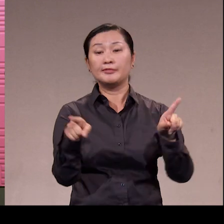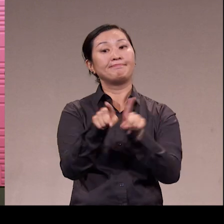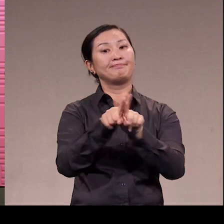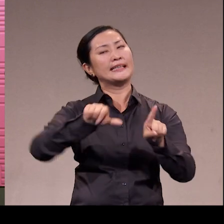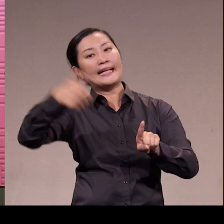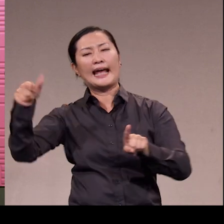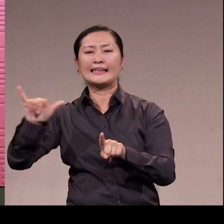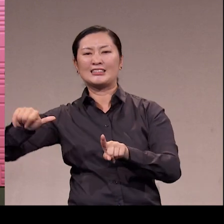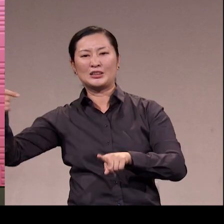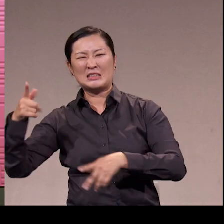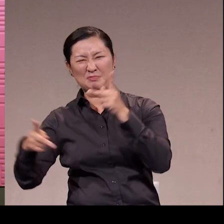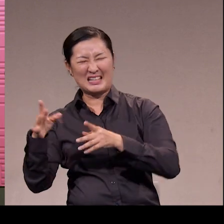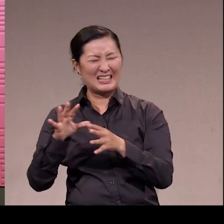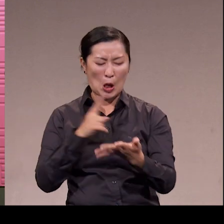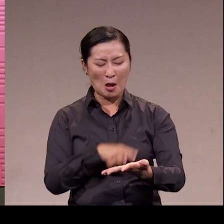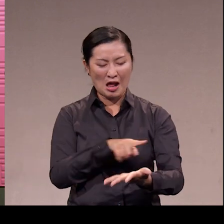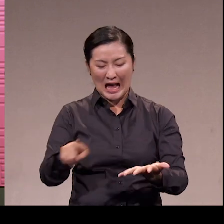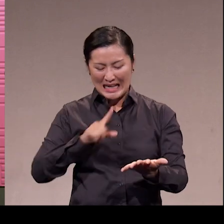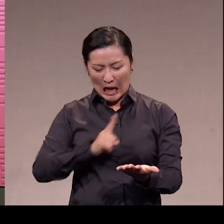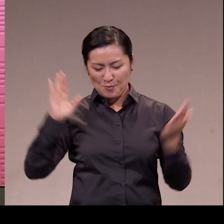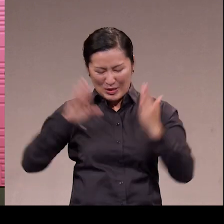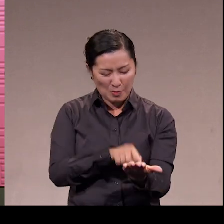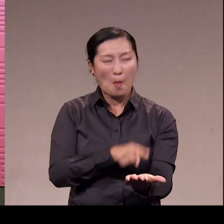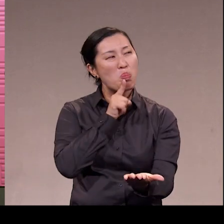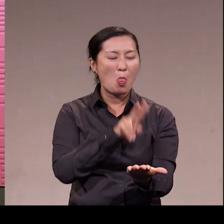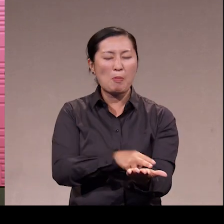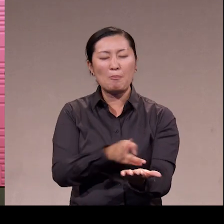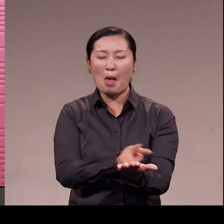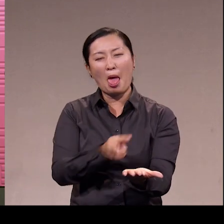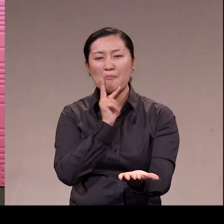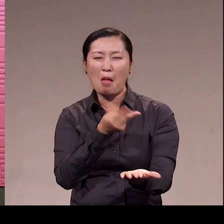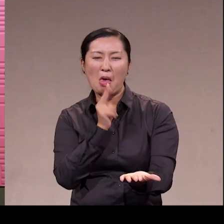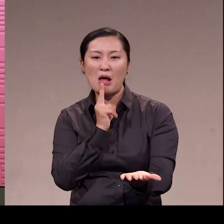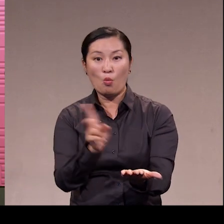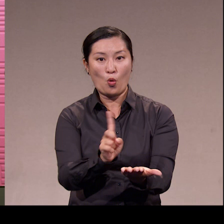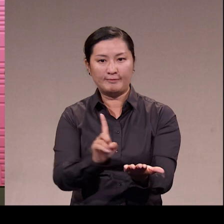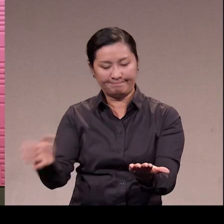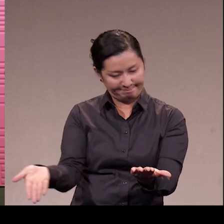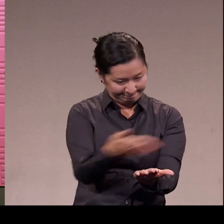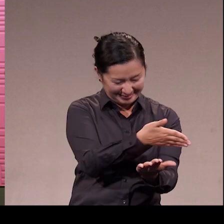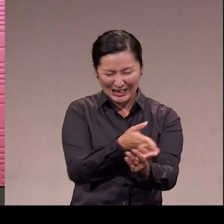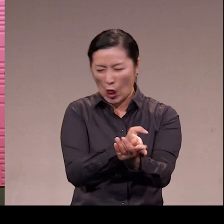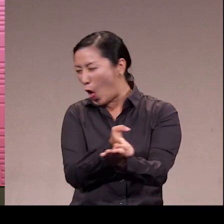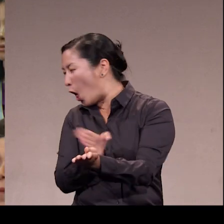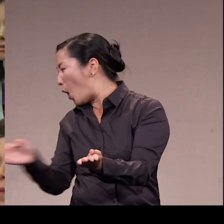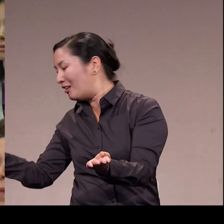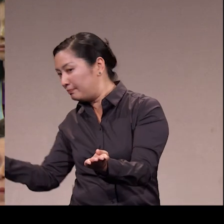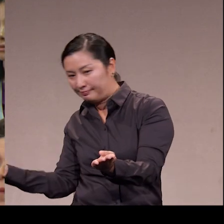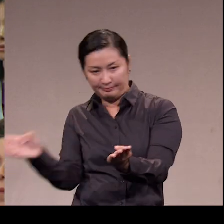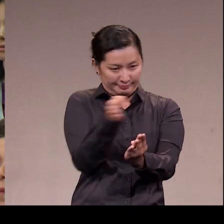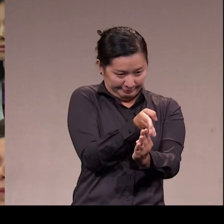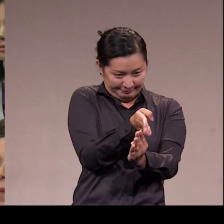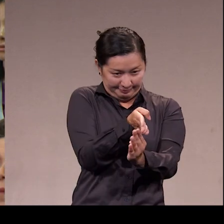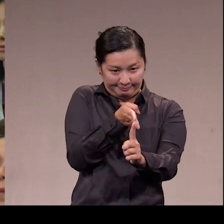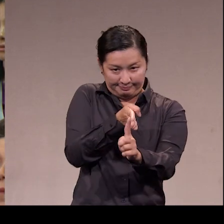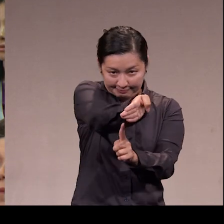and guiding back those who have been led astray. I thank the RRG for the good